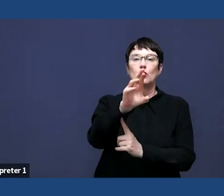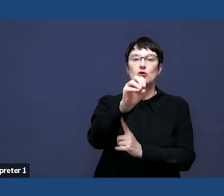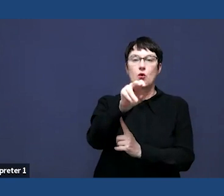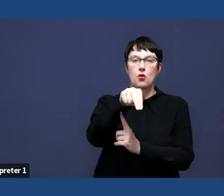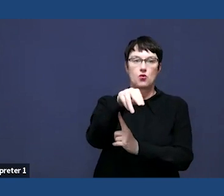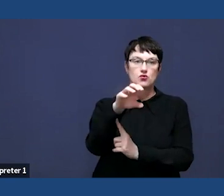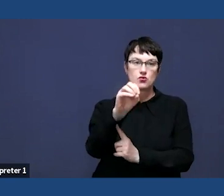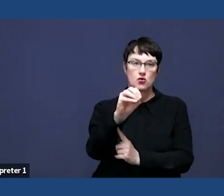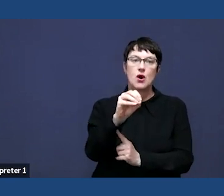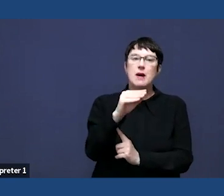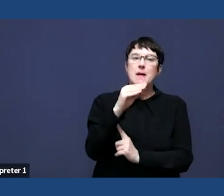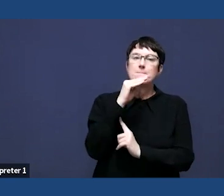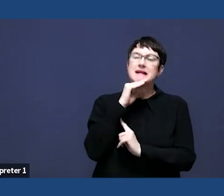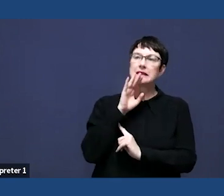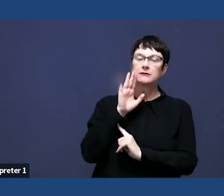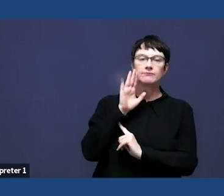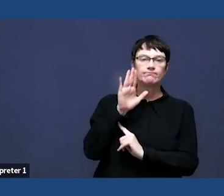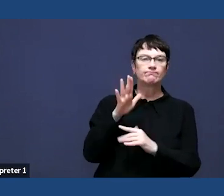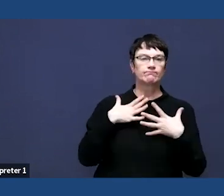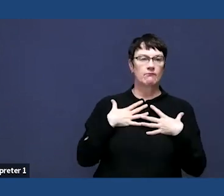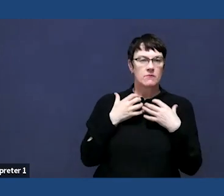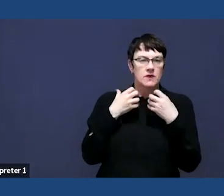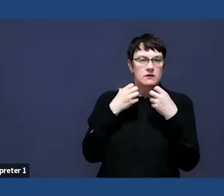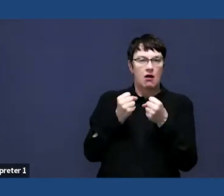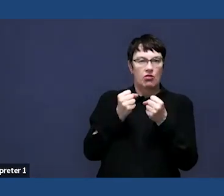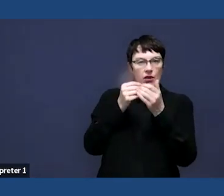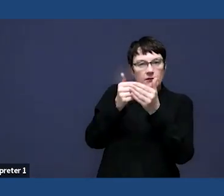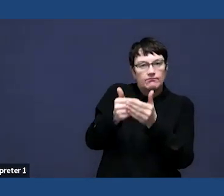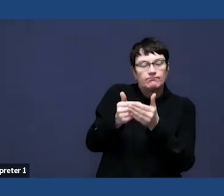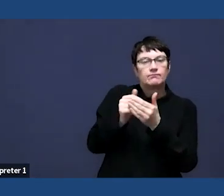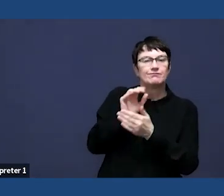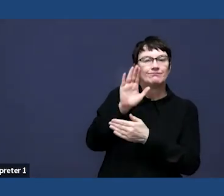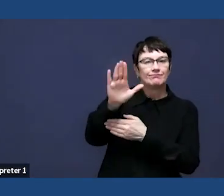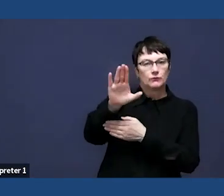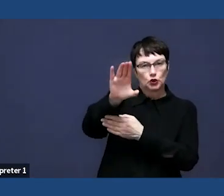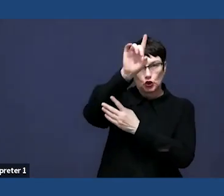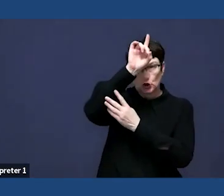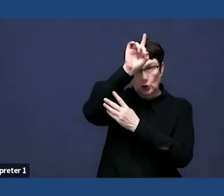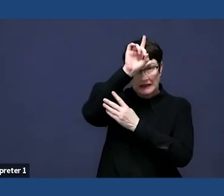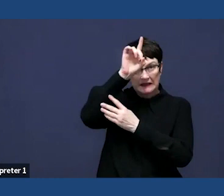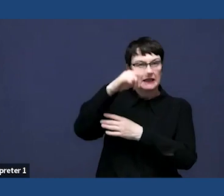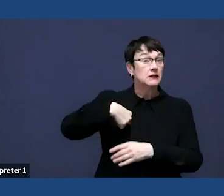What we do is create advancements and innovations to improve the quality of life and prolong